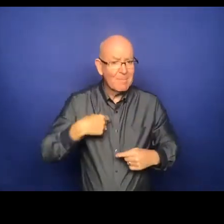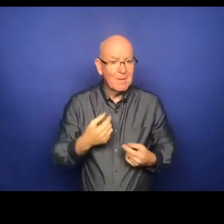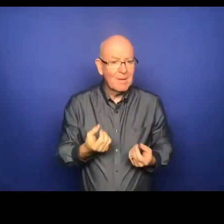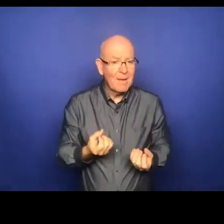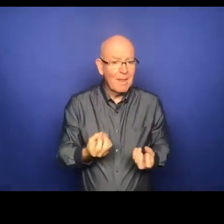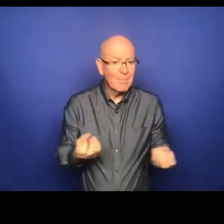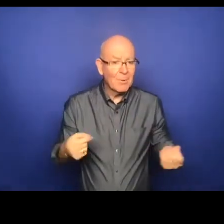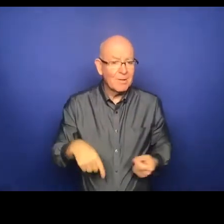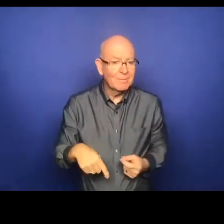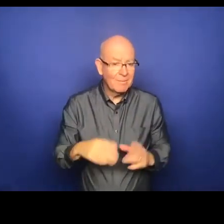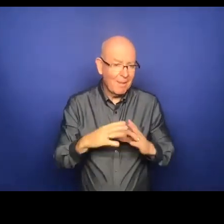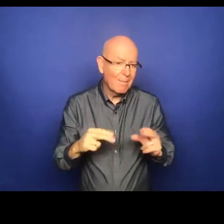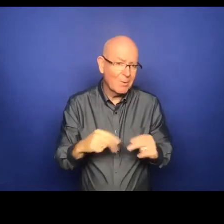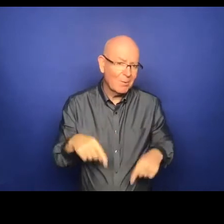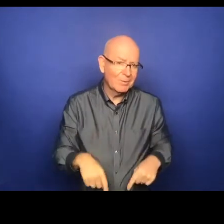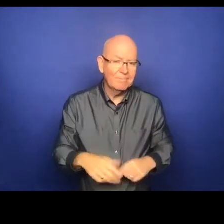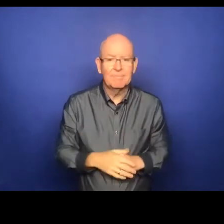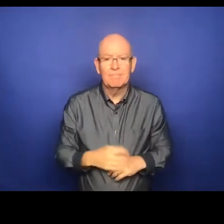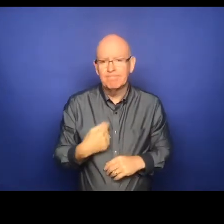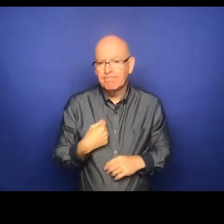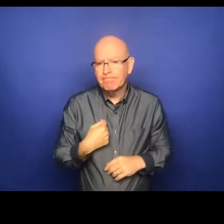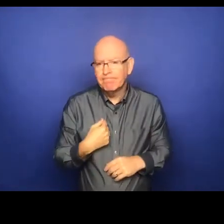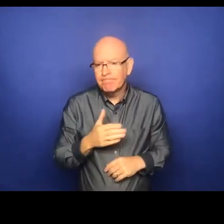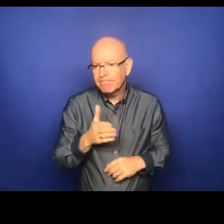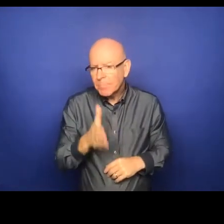will highlight the importance of 1259 tigs and policy